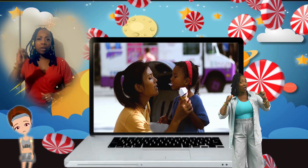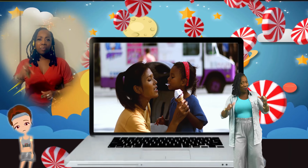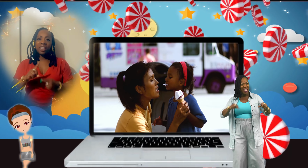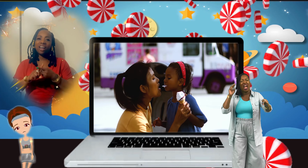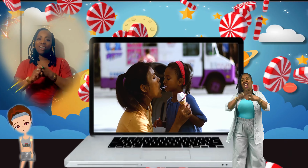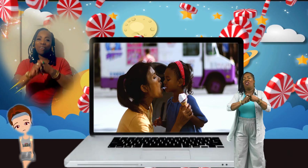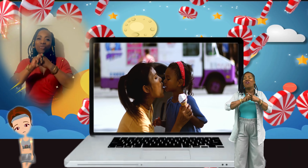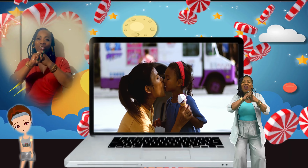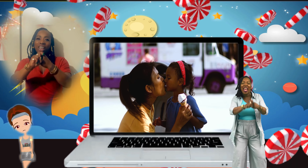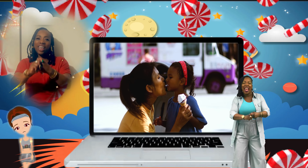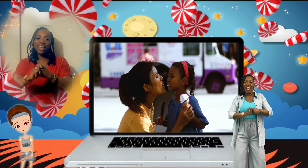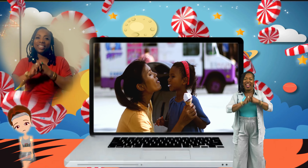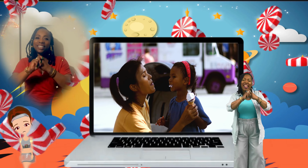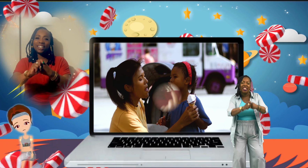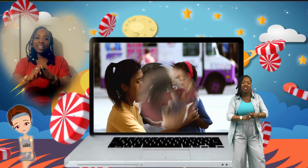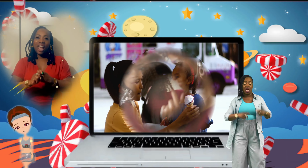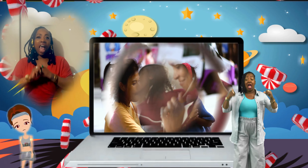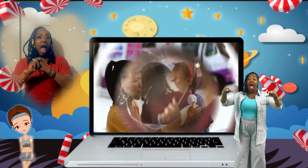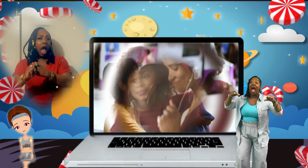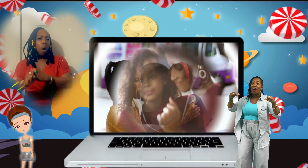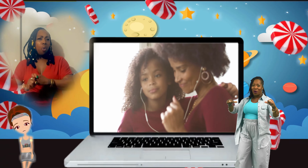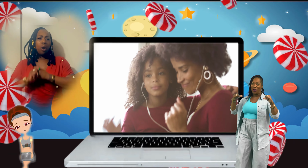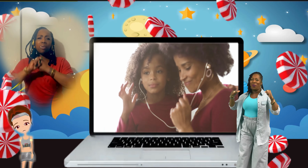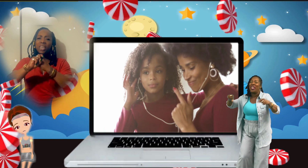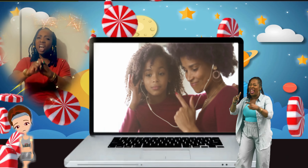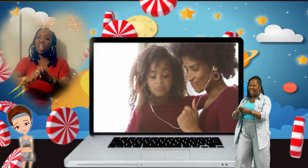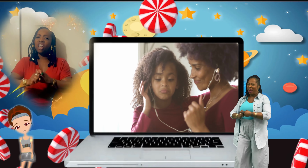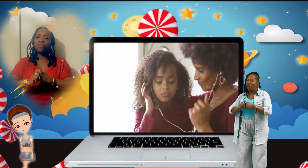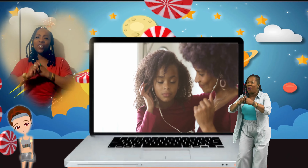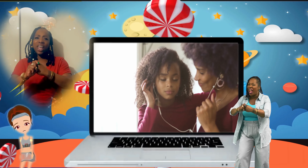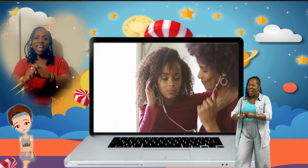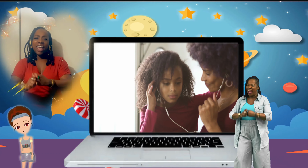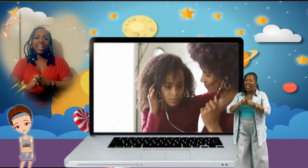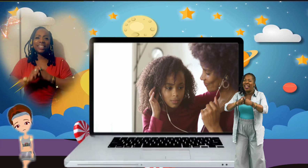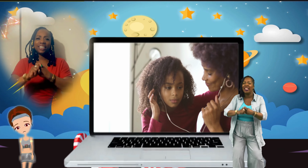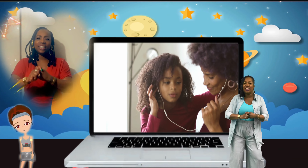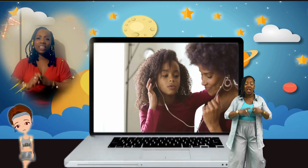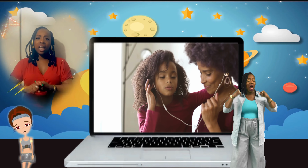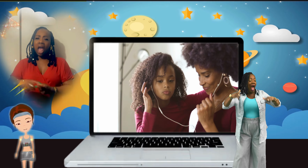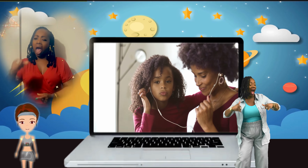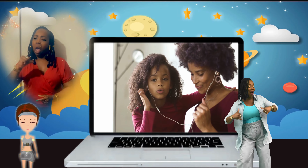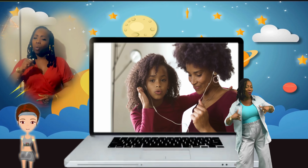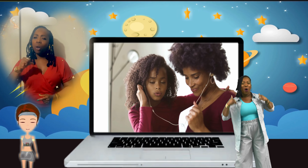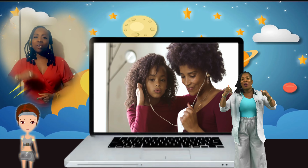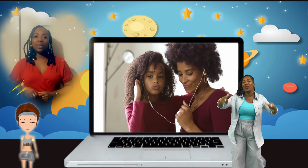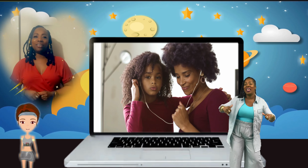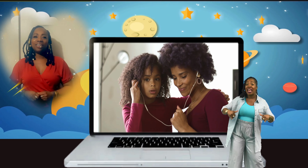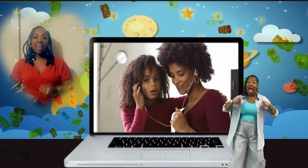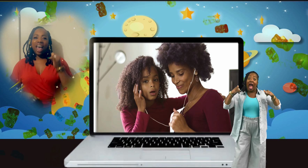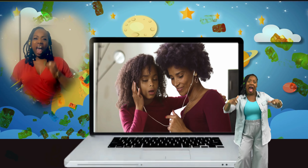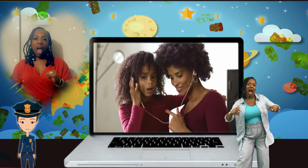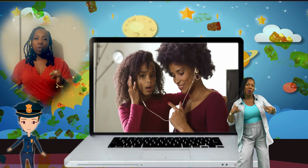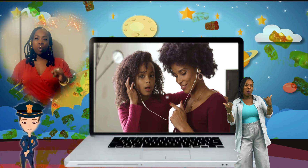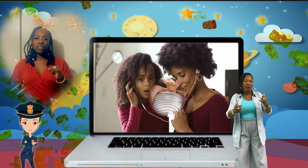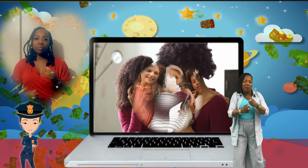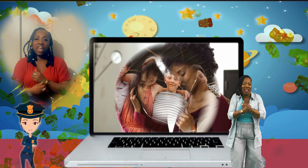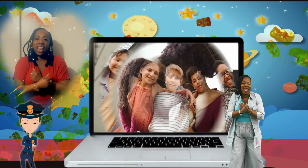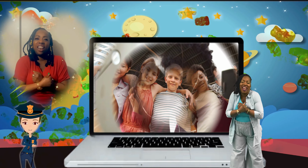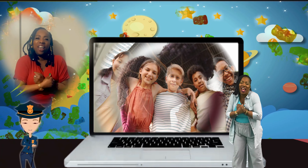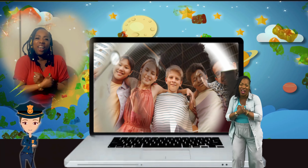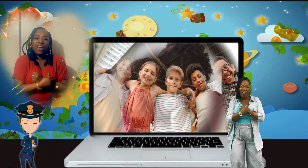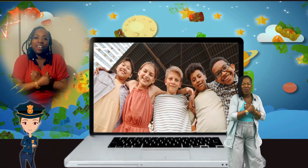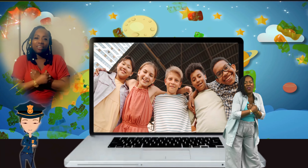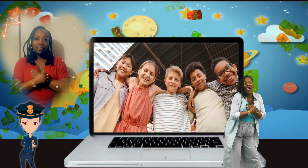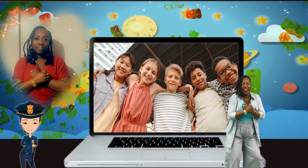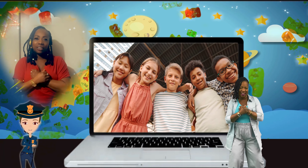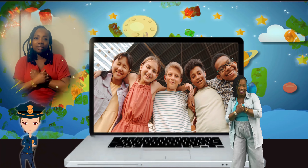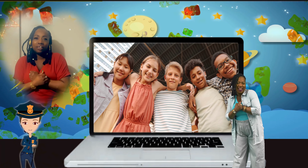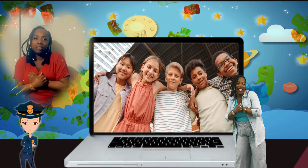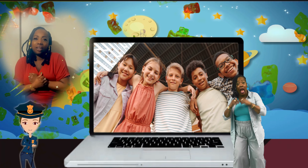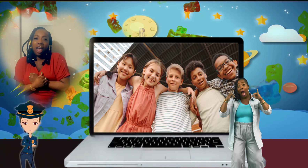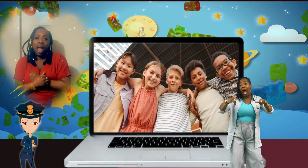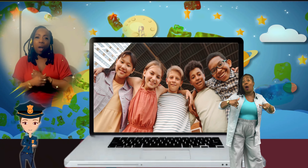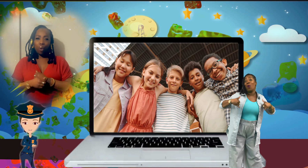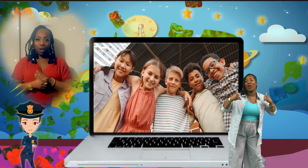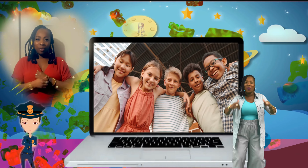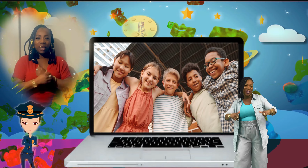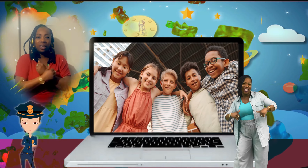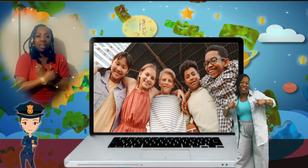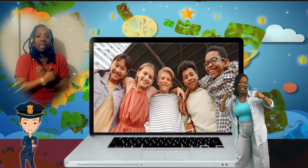most importantly I wanna be a good friend I wanna be a good friend I wanna I wanna be